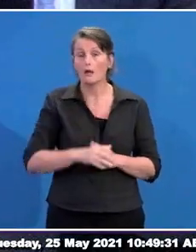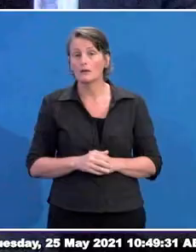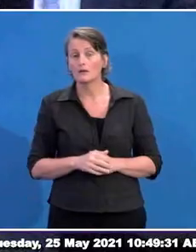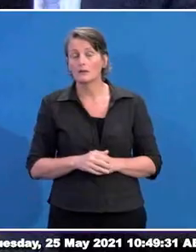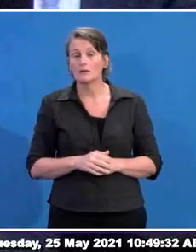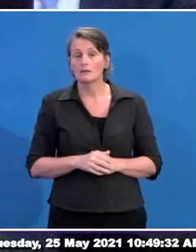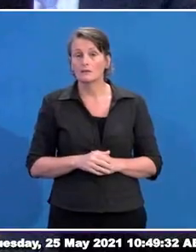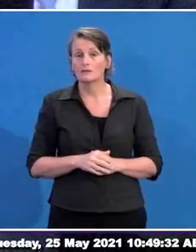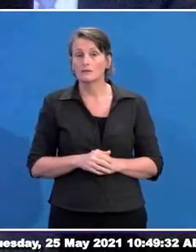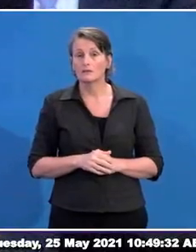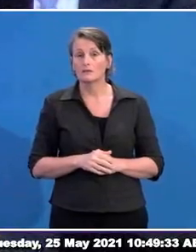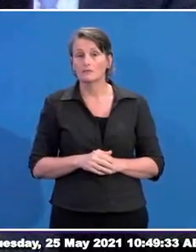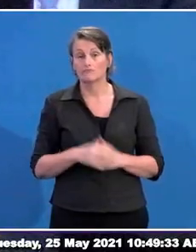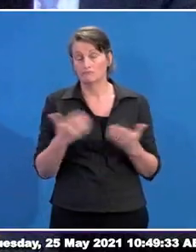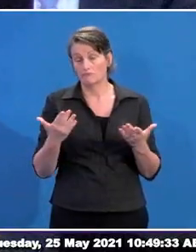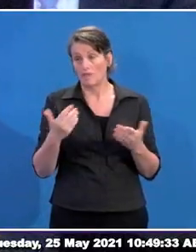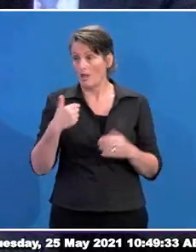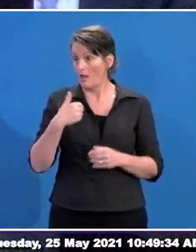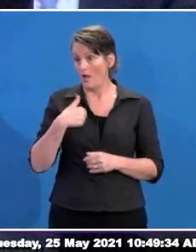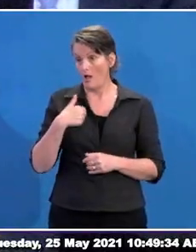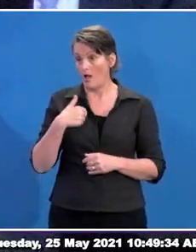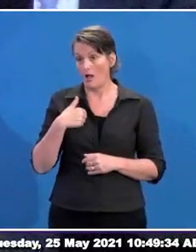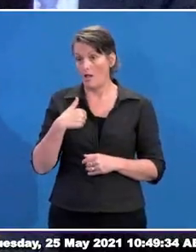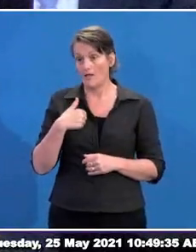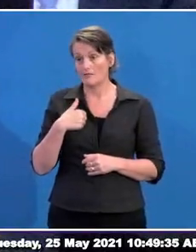And, you know, I spoke a bit about, you know, the fact